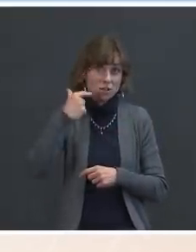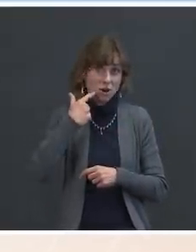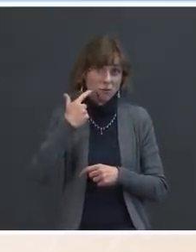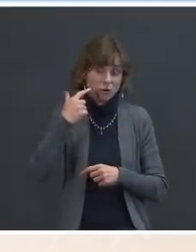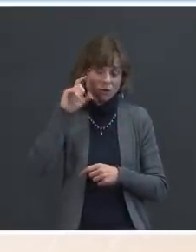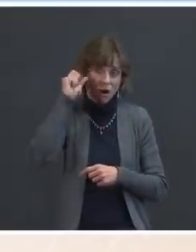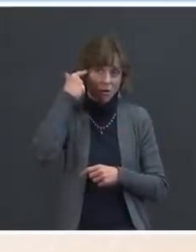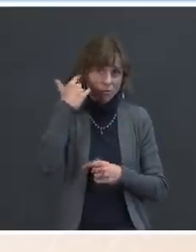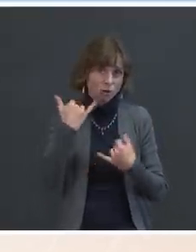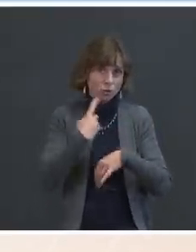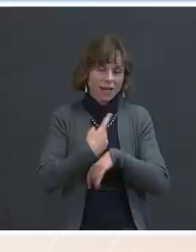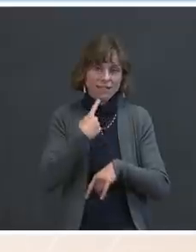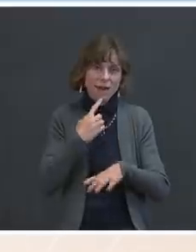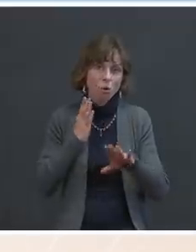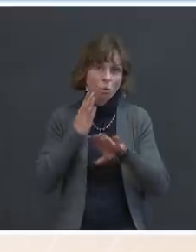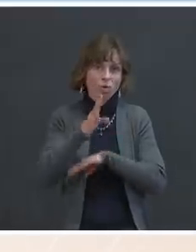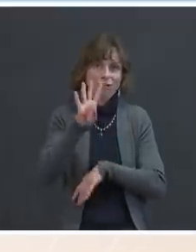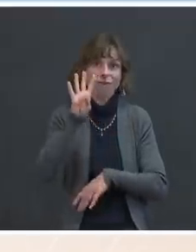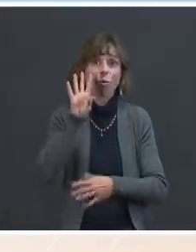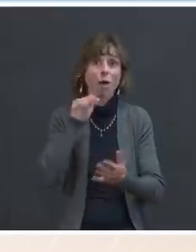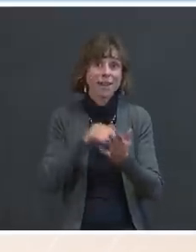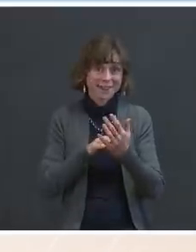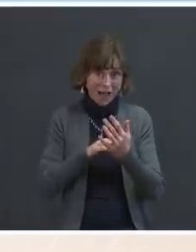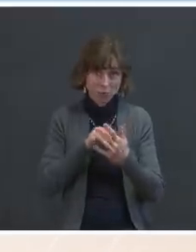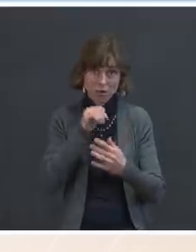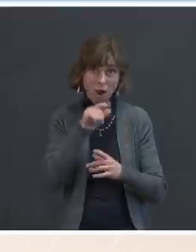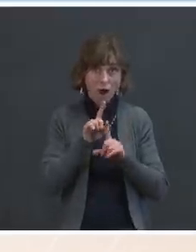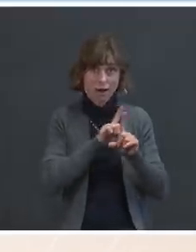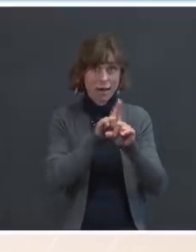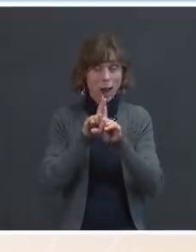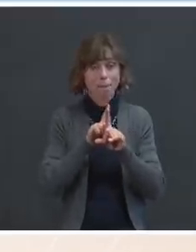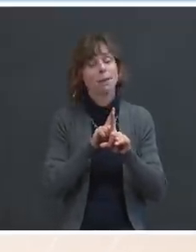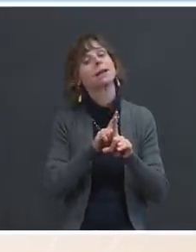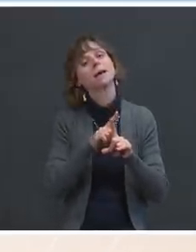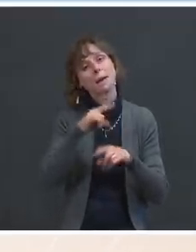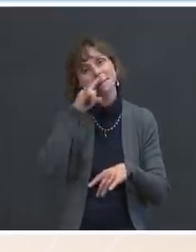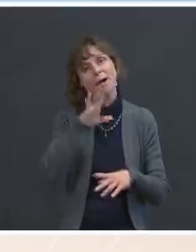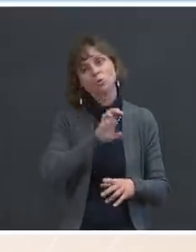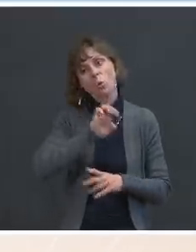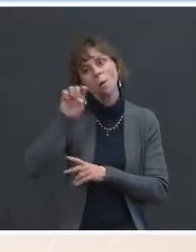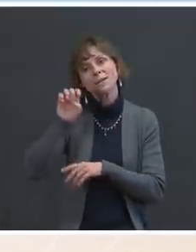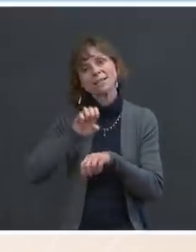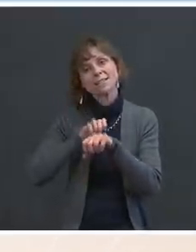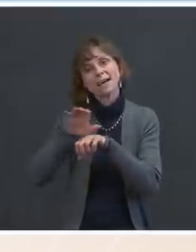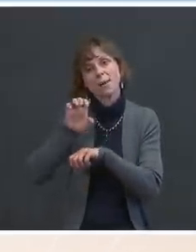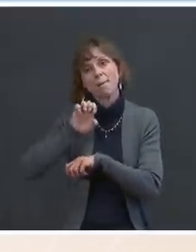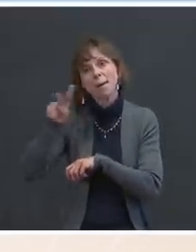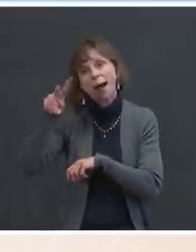were actually deported back to Mexico between January and March. Can you confirm that those were done under the previous administration?